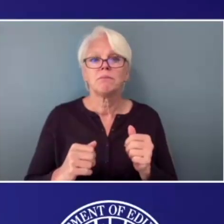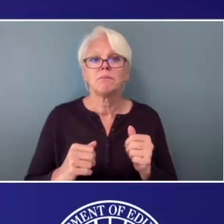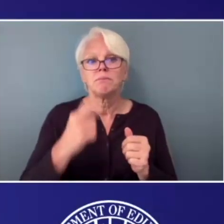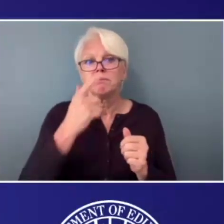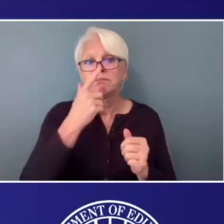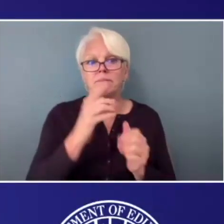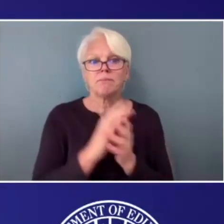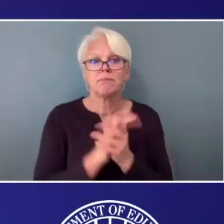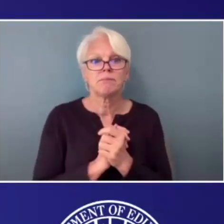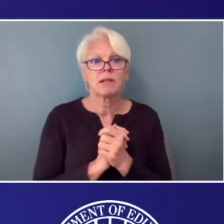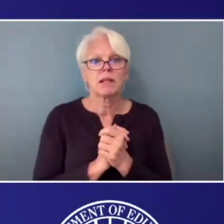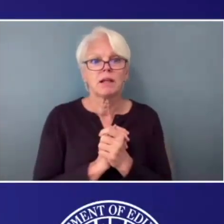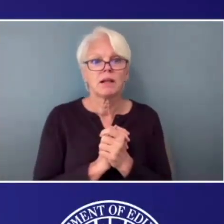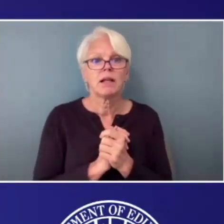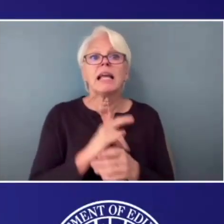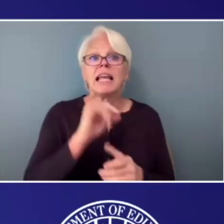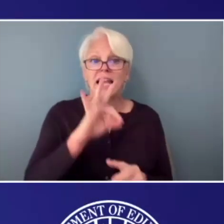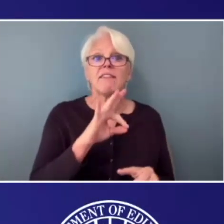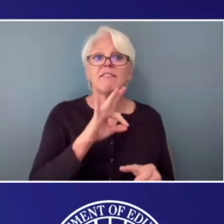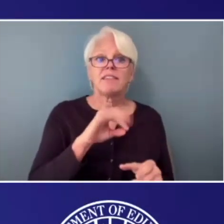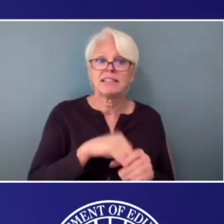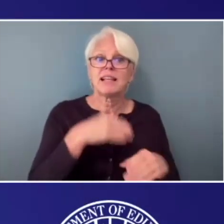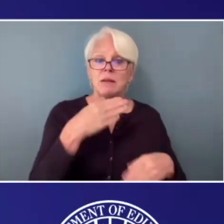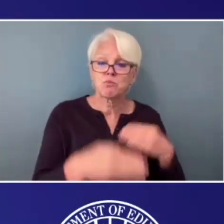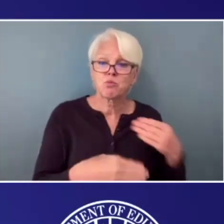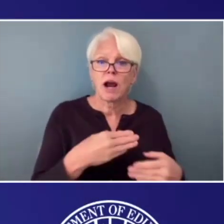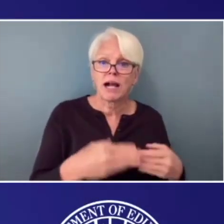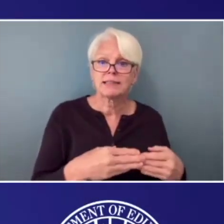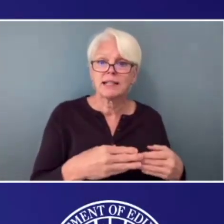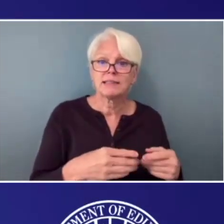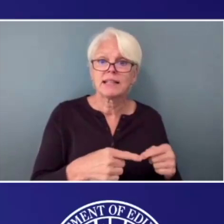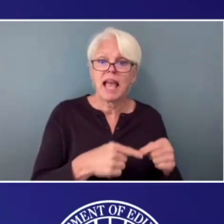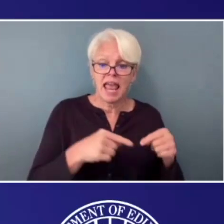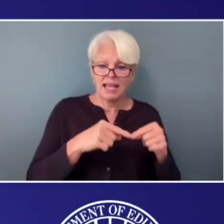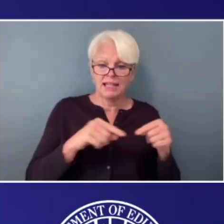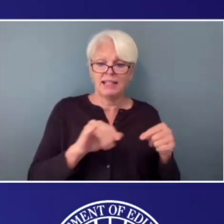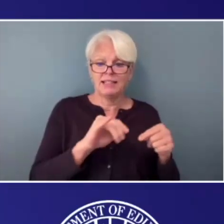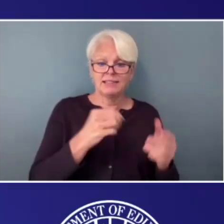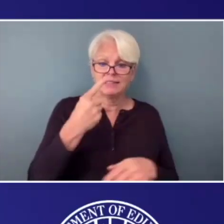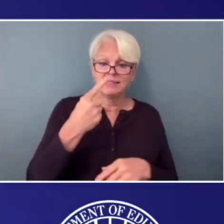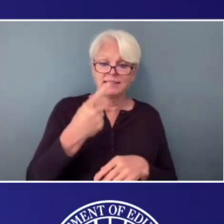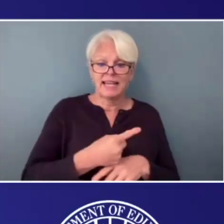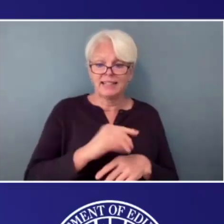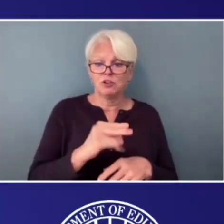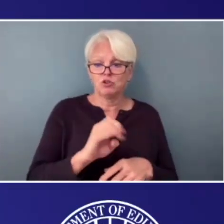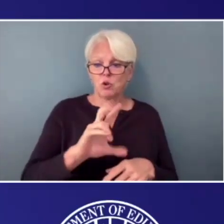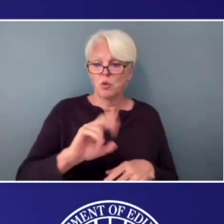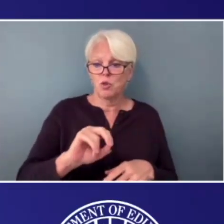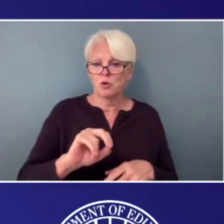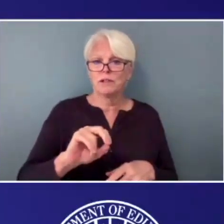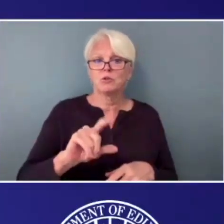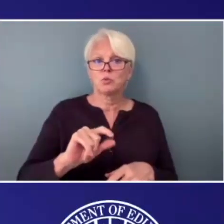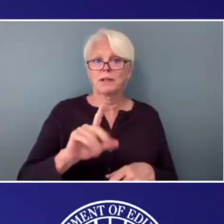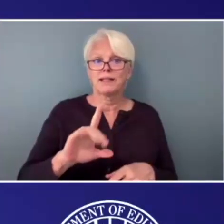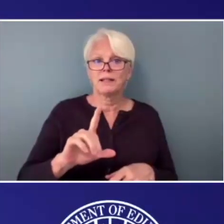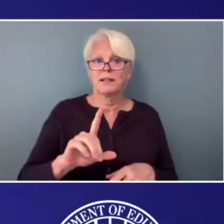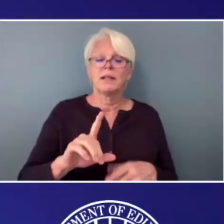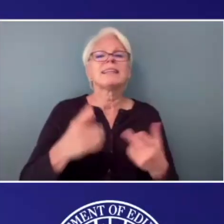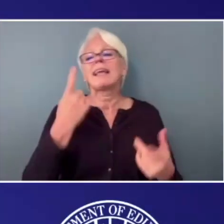If it is in process and it's backdated to June 30th 2028, like let's just say, just a bad scenario here,